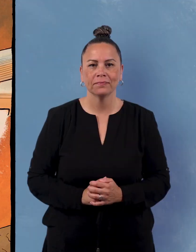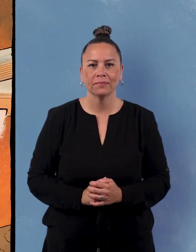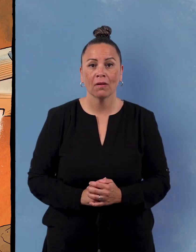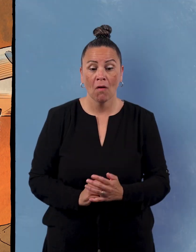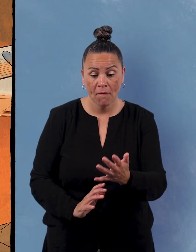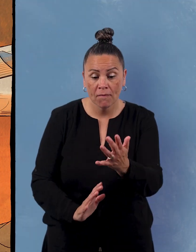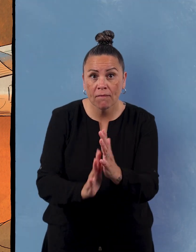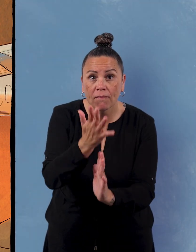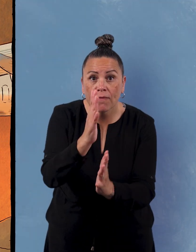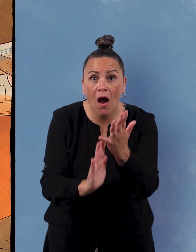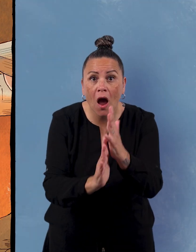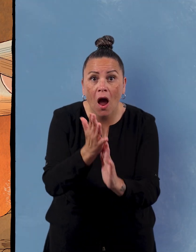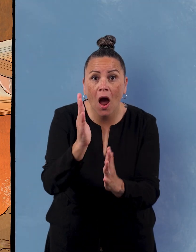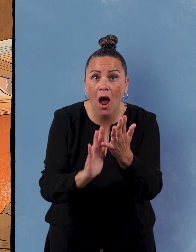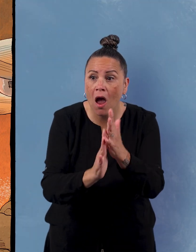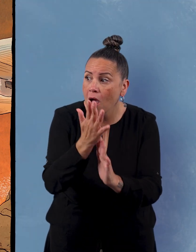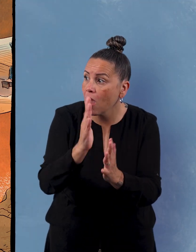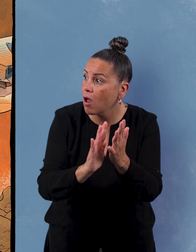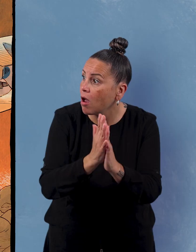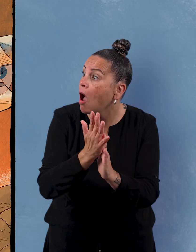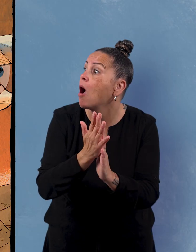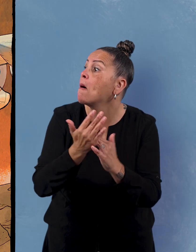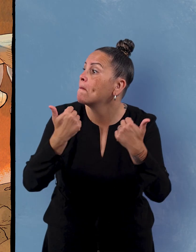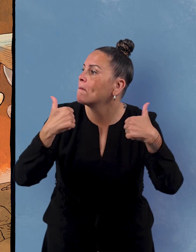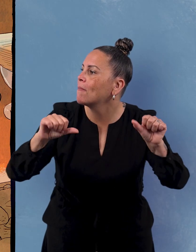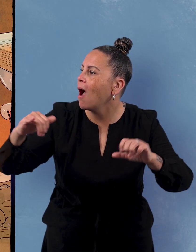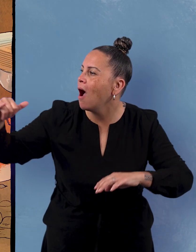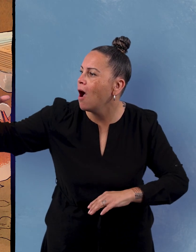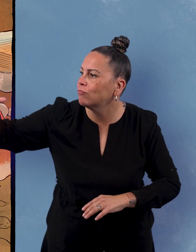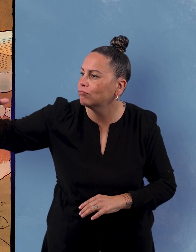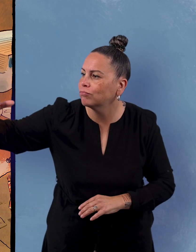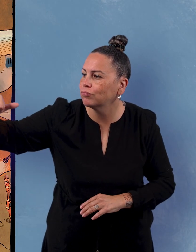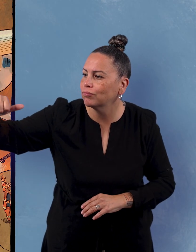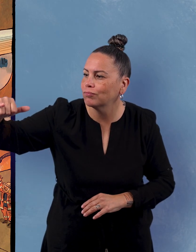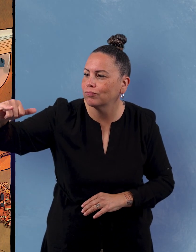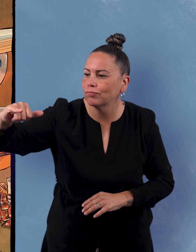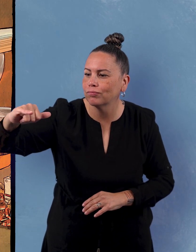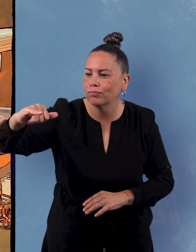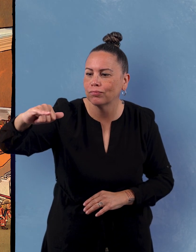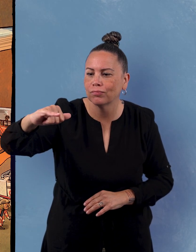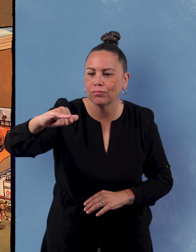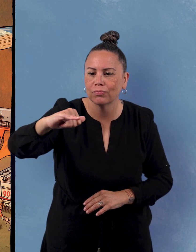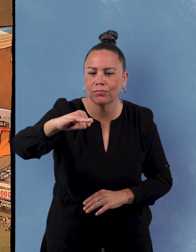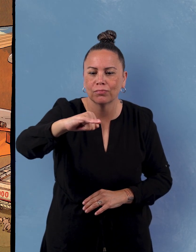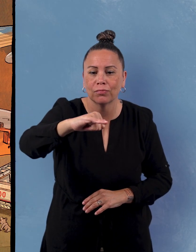Hooray for the water-bombers soaring through the sky.